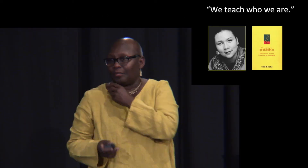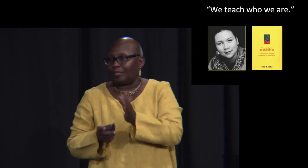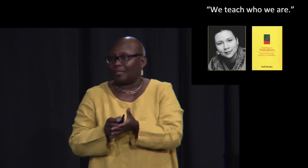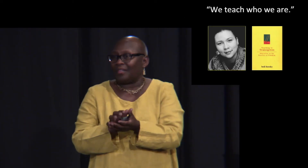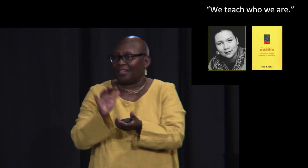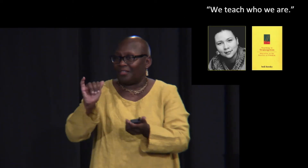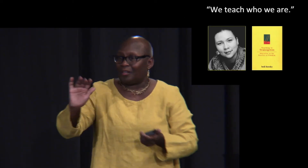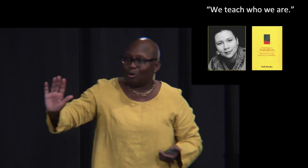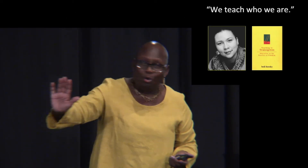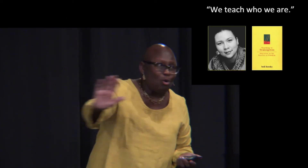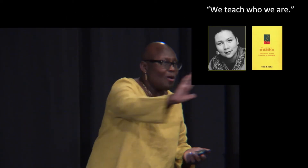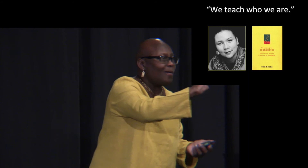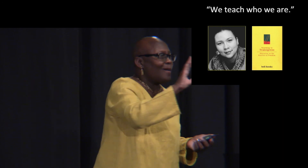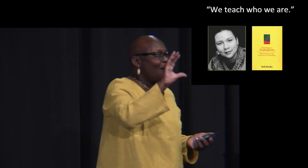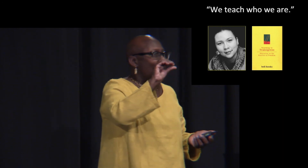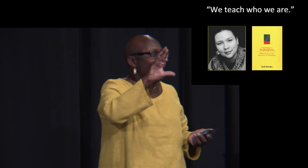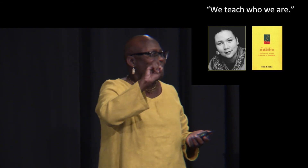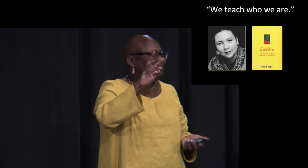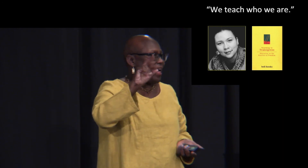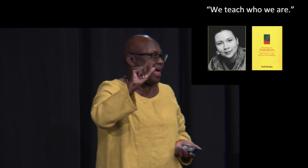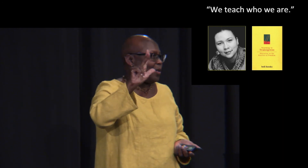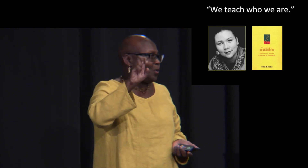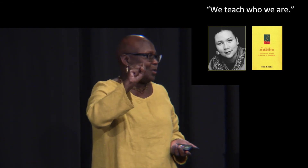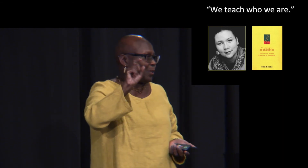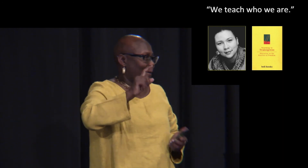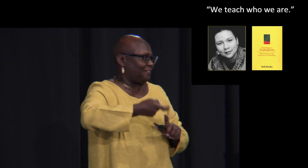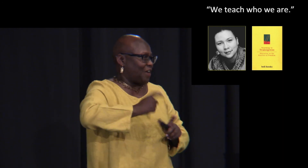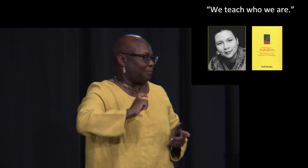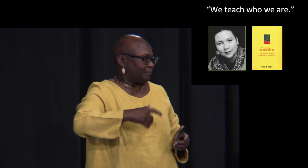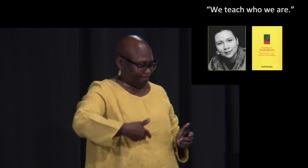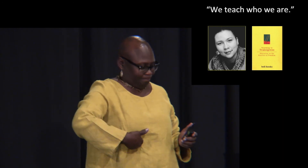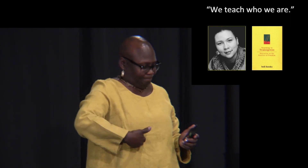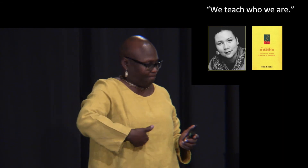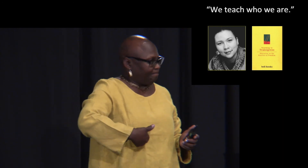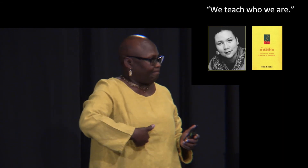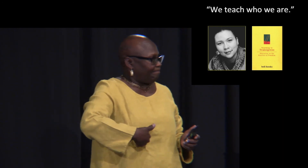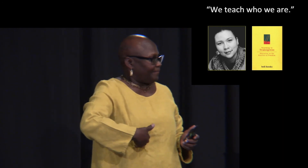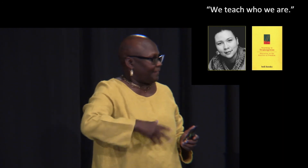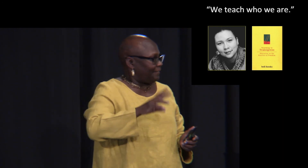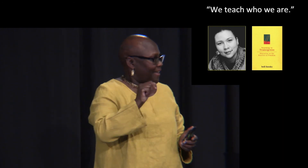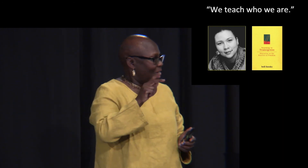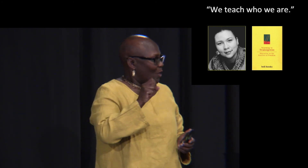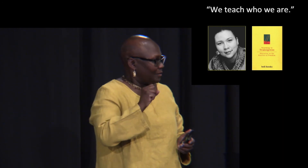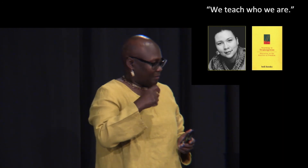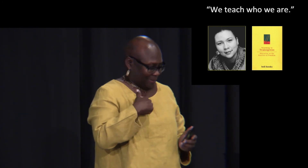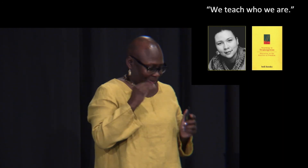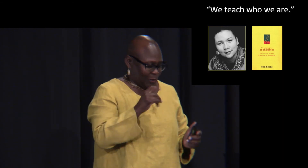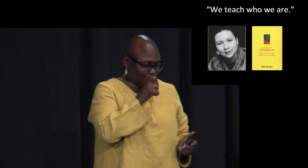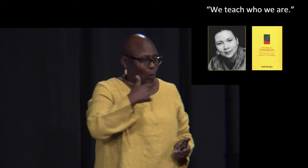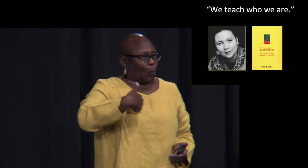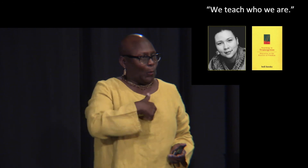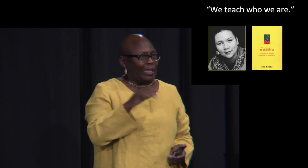what deaf students do know. We need to change our assessment focus